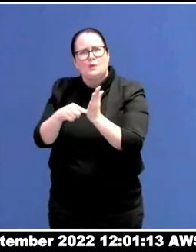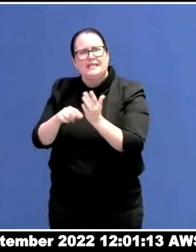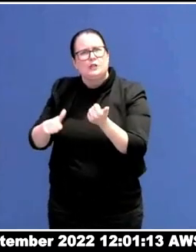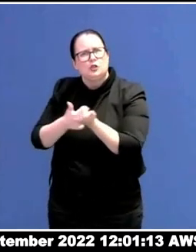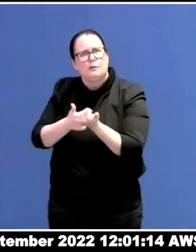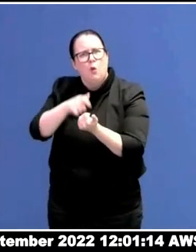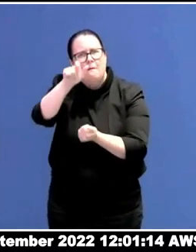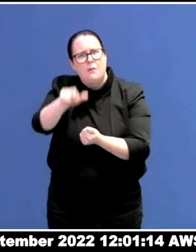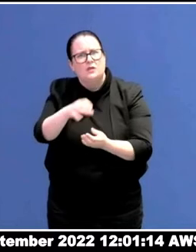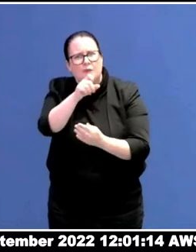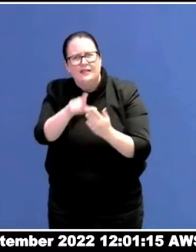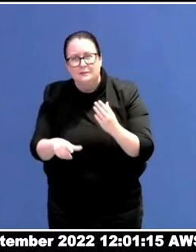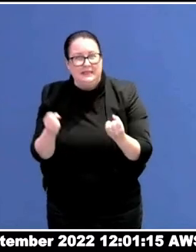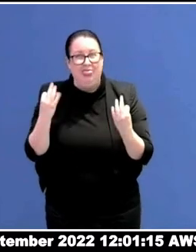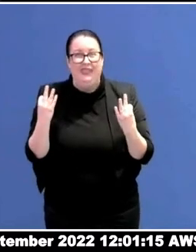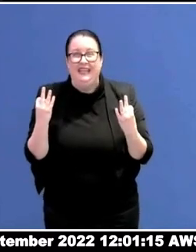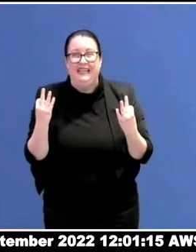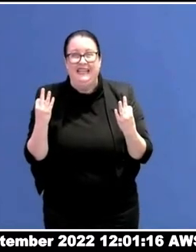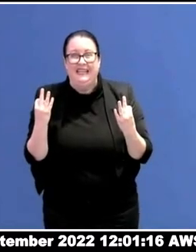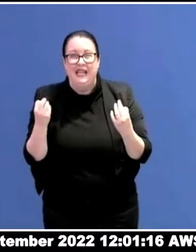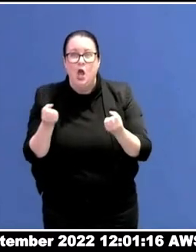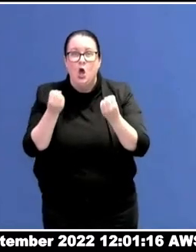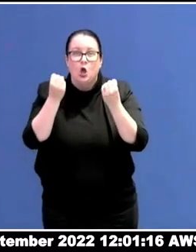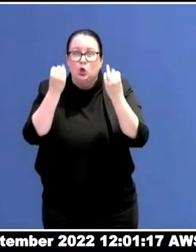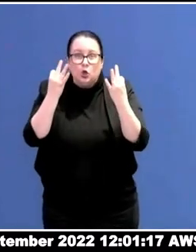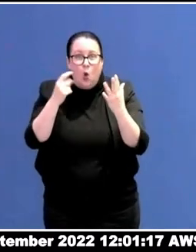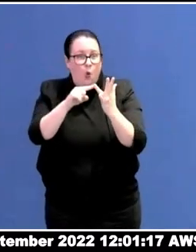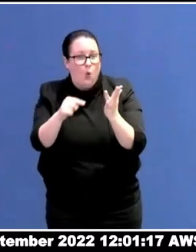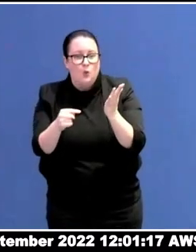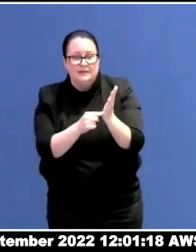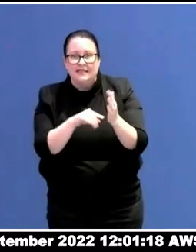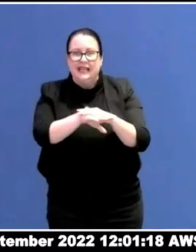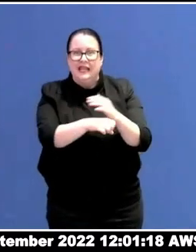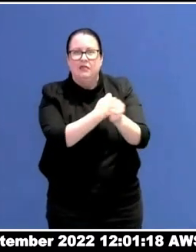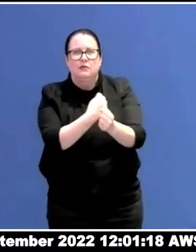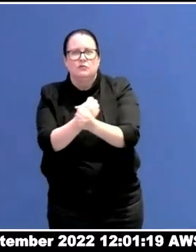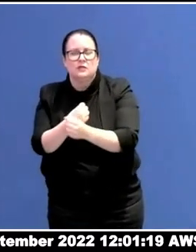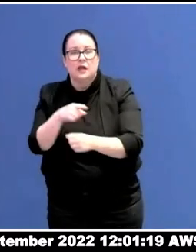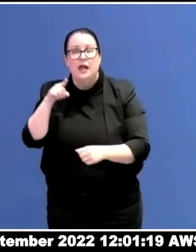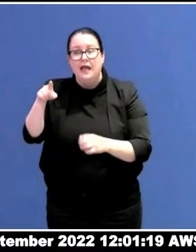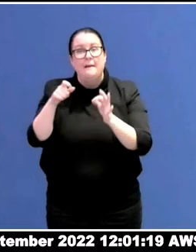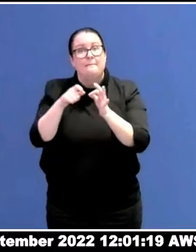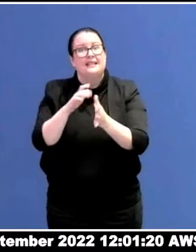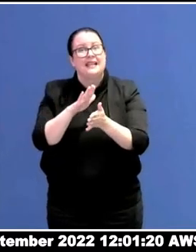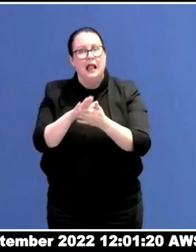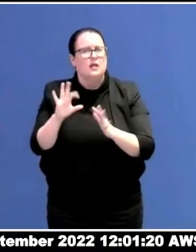There is none out at unit 18. We have Banksia Hill. There are already staffing problems at one location.